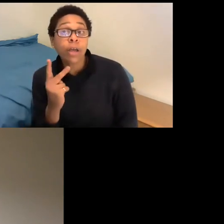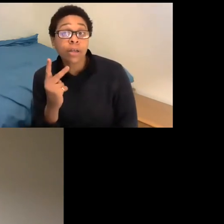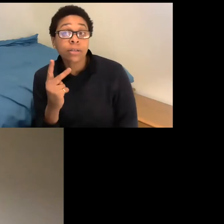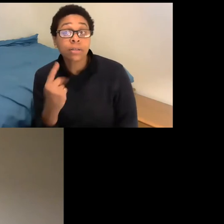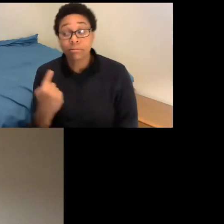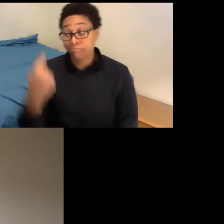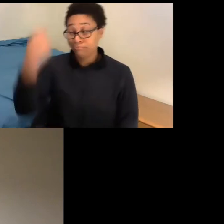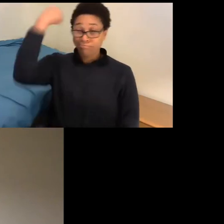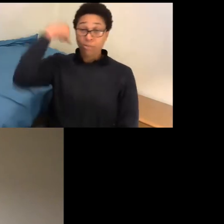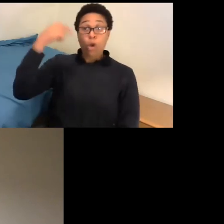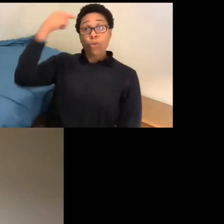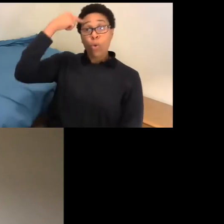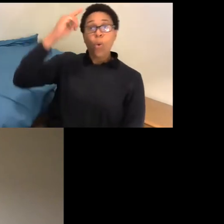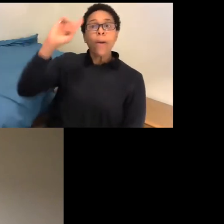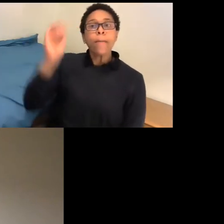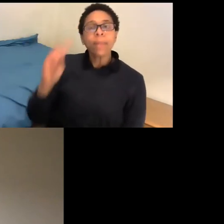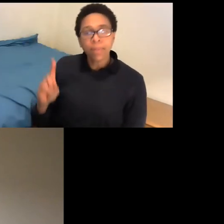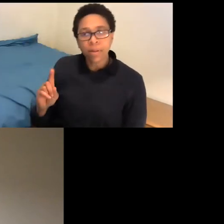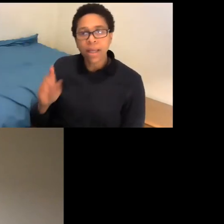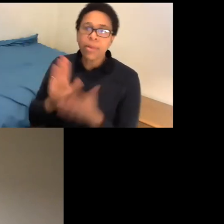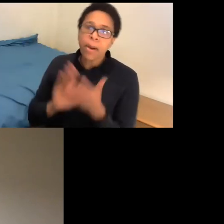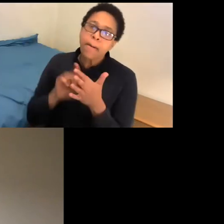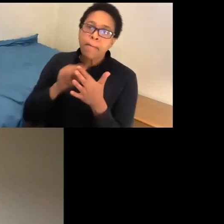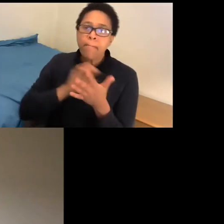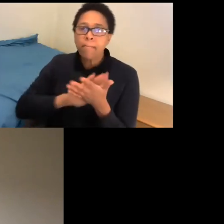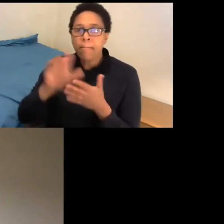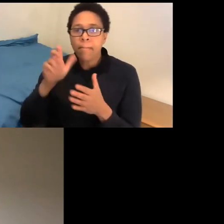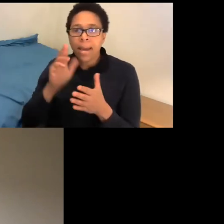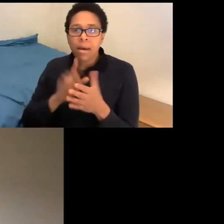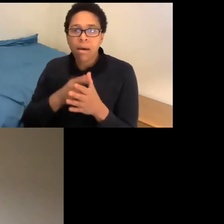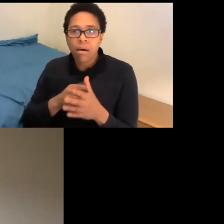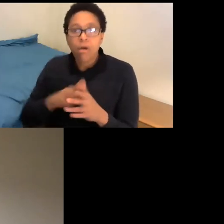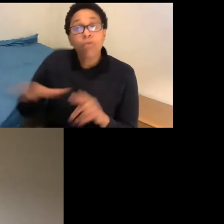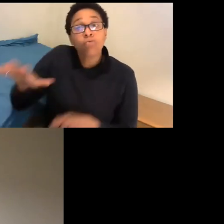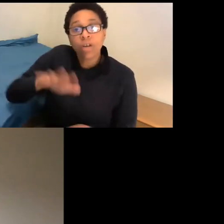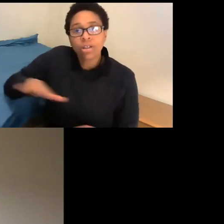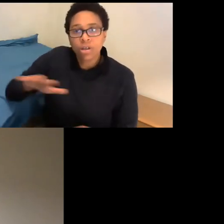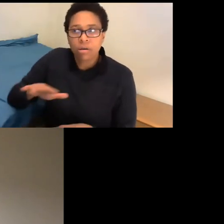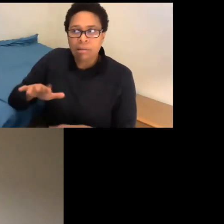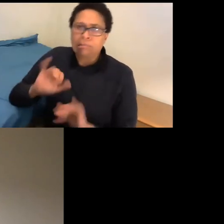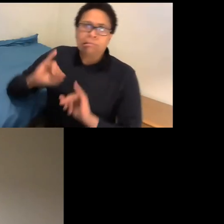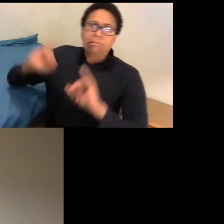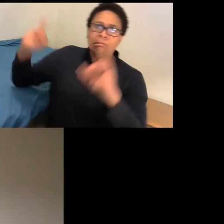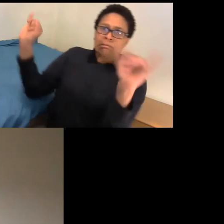because they were all gay, and like all engaged in sodomy, and all these prudish Victorians were like, you know, we ain't